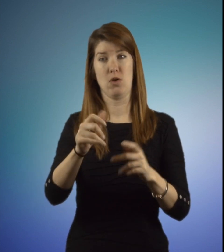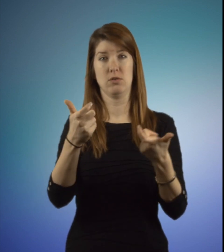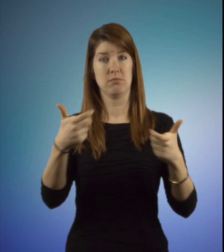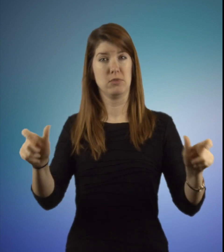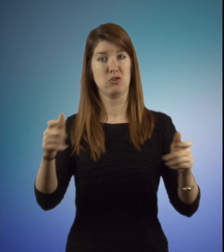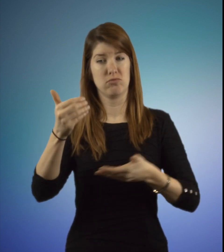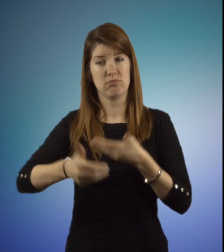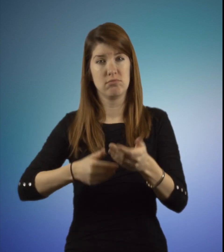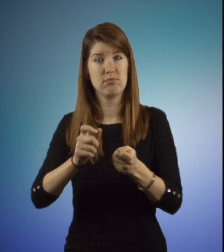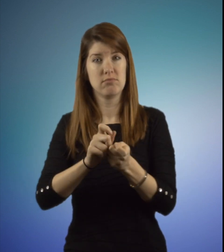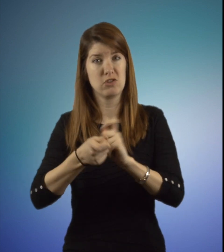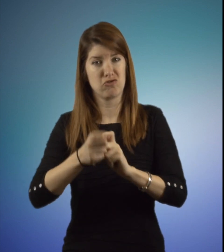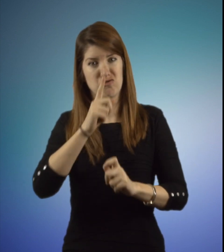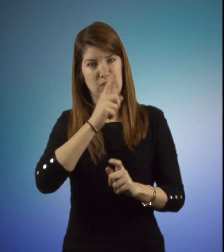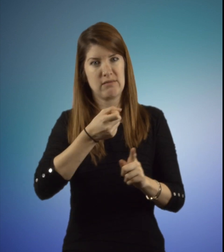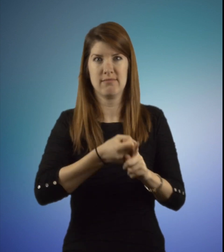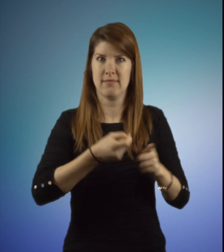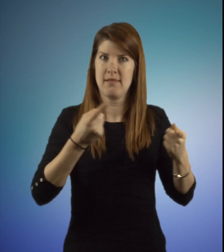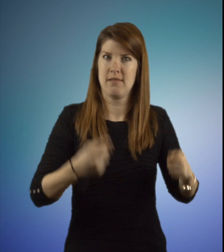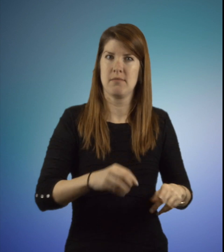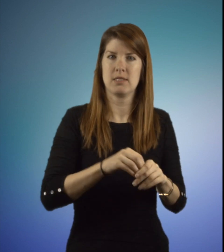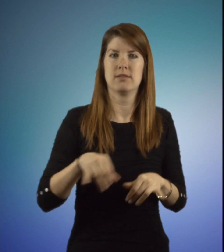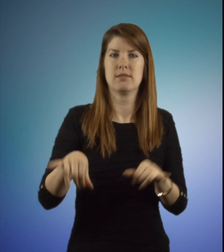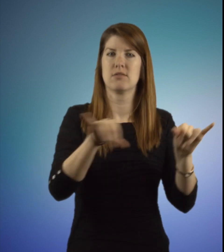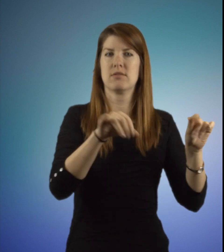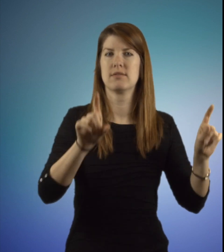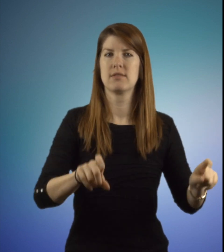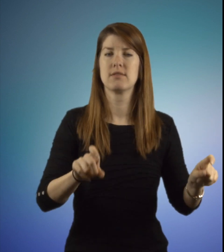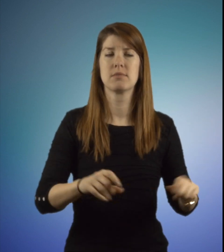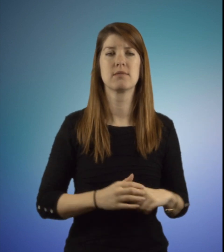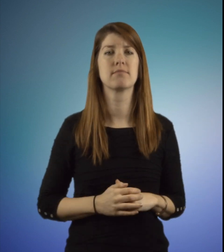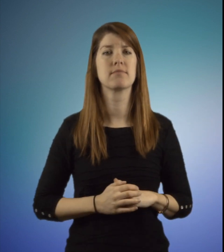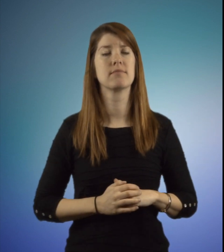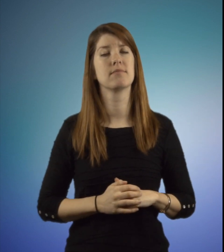if major procedural modifications have occurred in a standardized assessment.